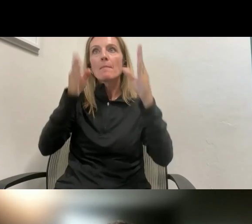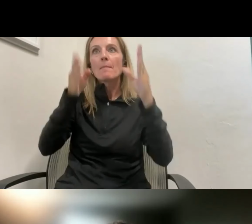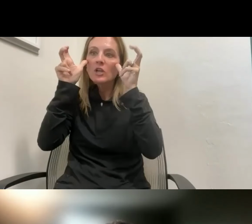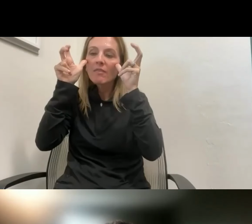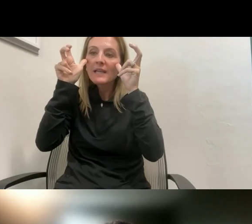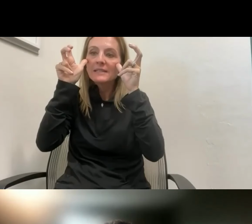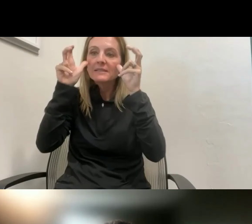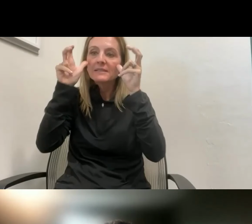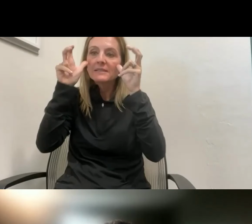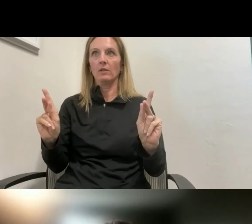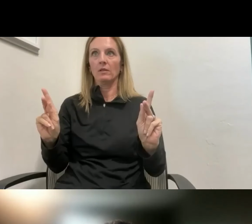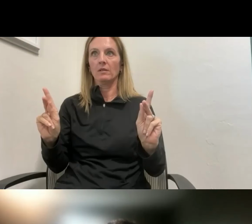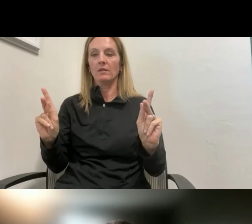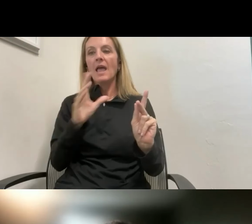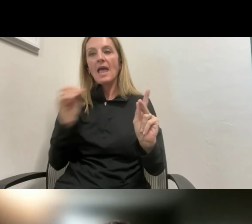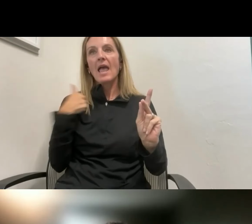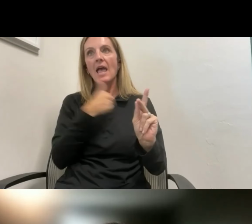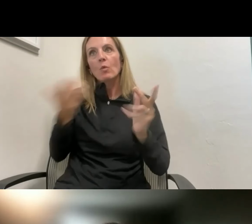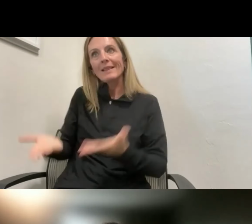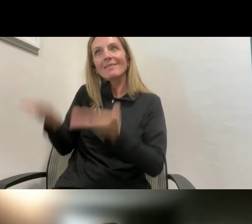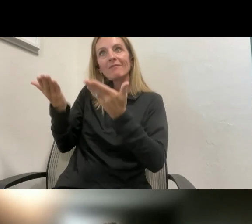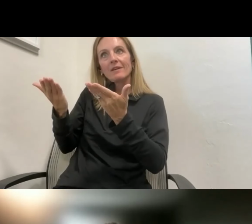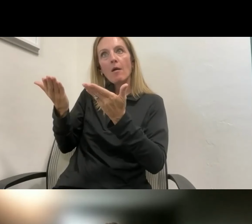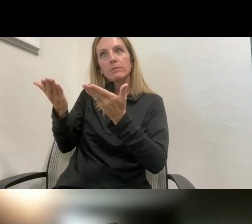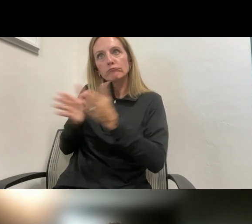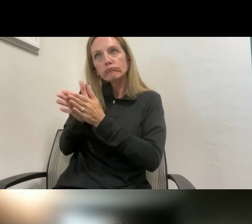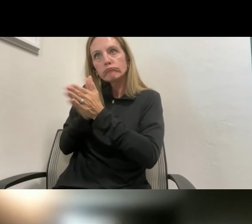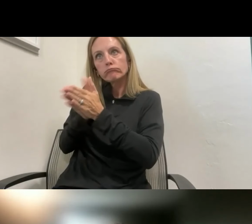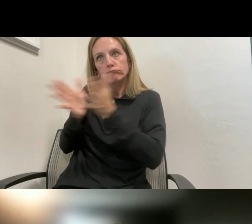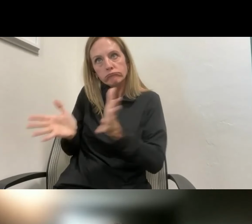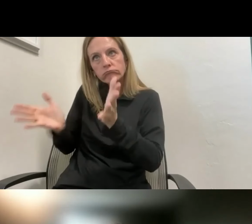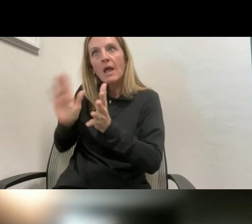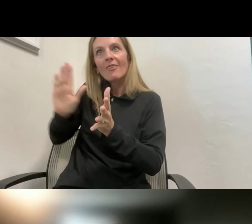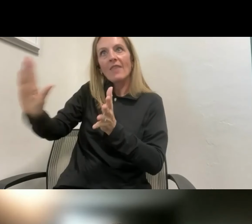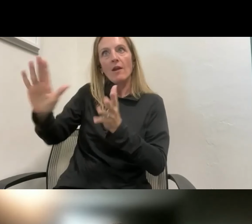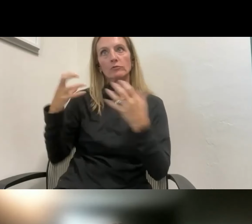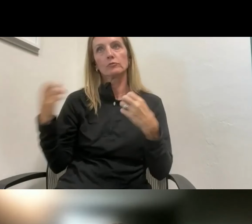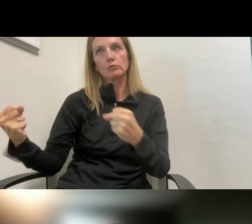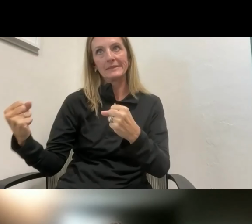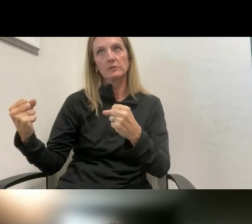strengths of our people. So now we’ve done that, we've listened, and we’ve heard. We know what the